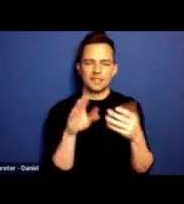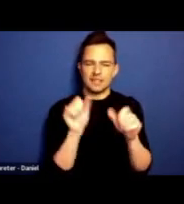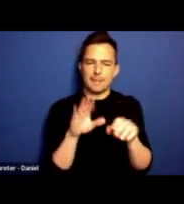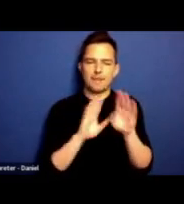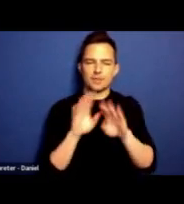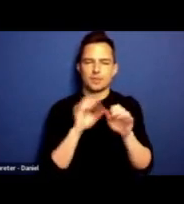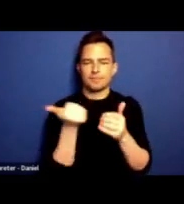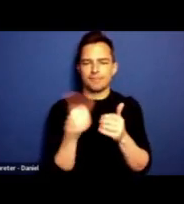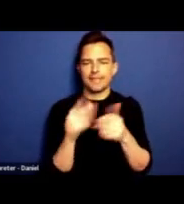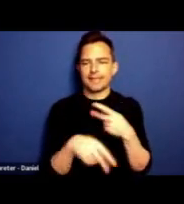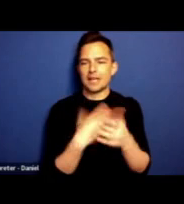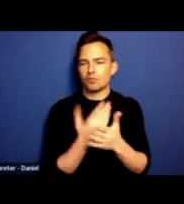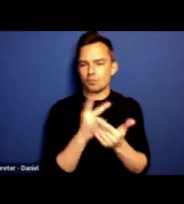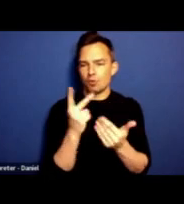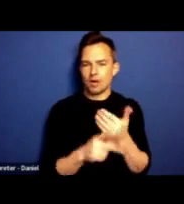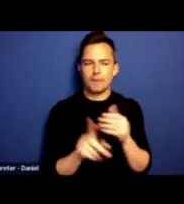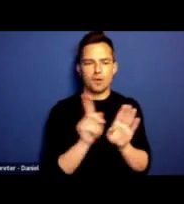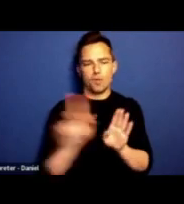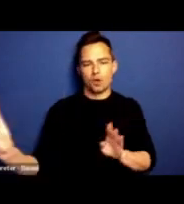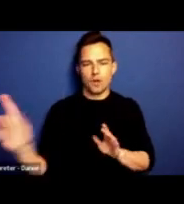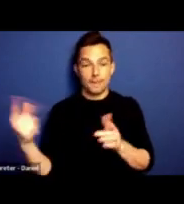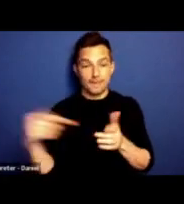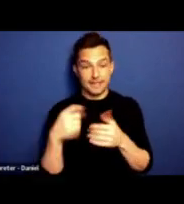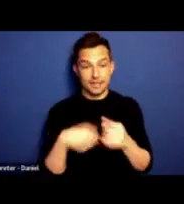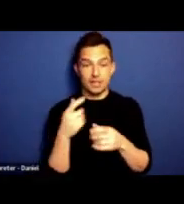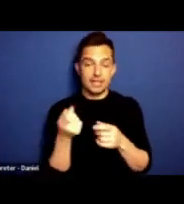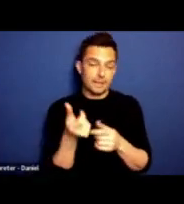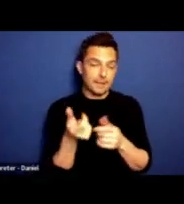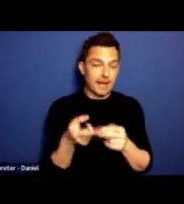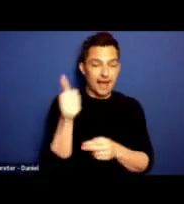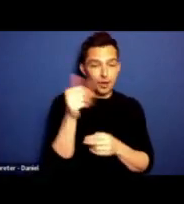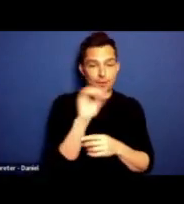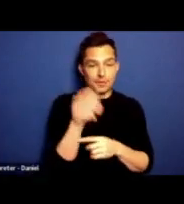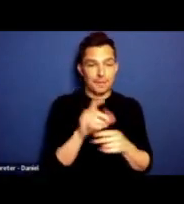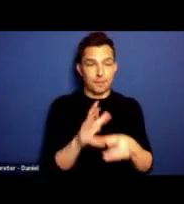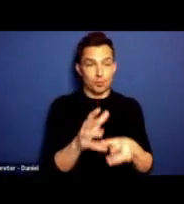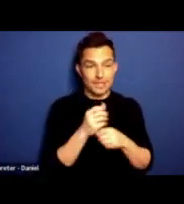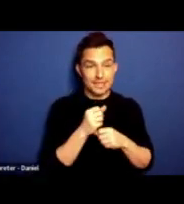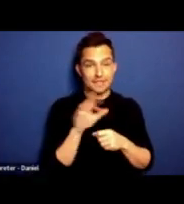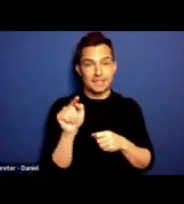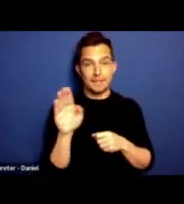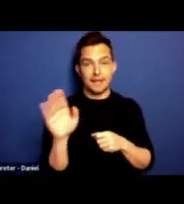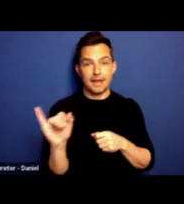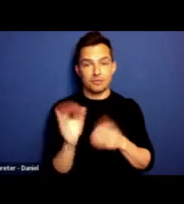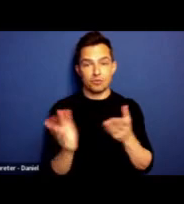this year, it actually was a slightly higher percentage of people that we're receiving TBI services over the applicant